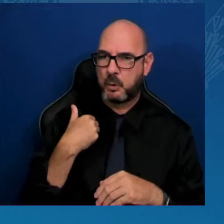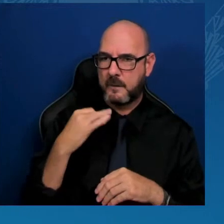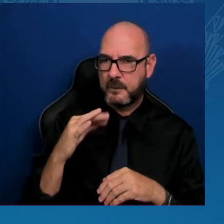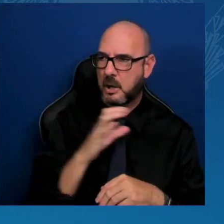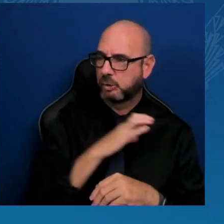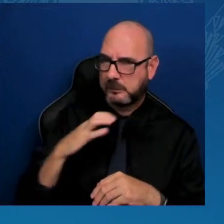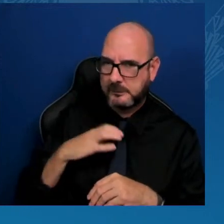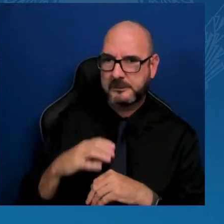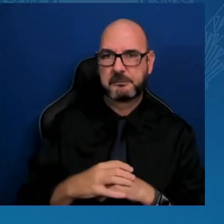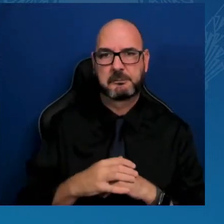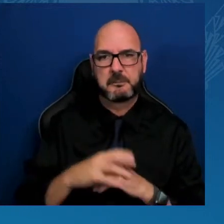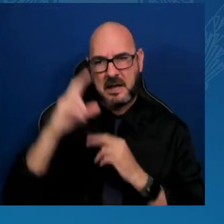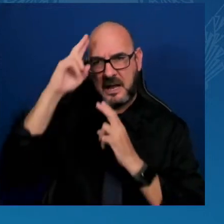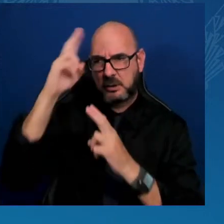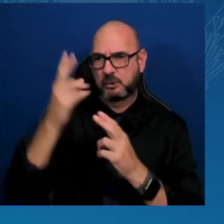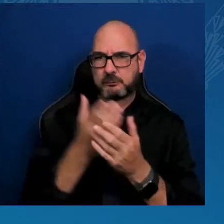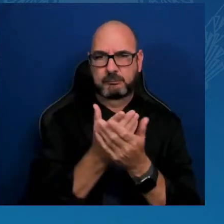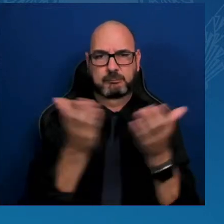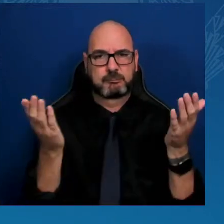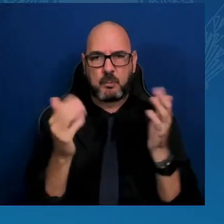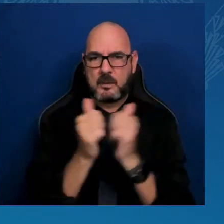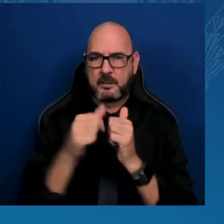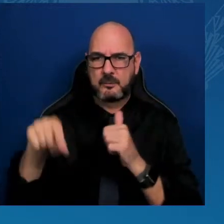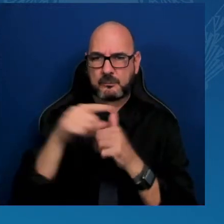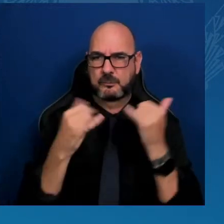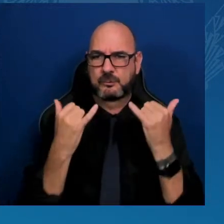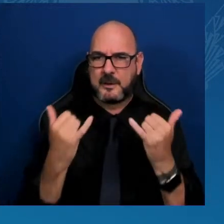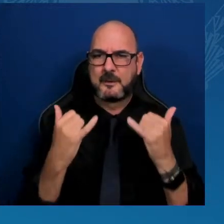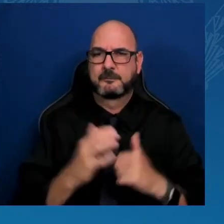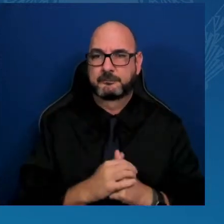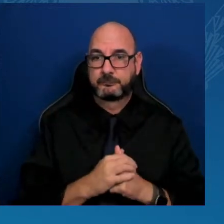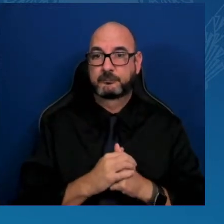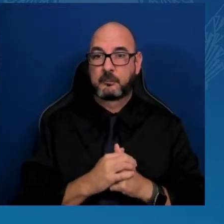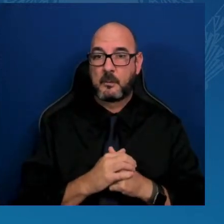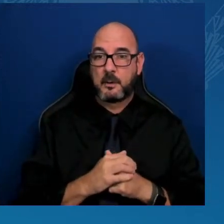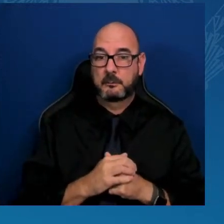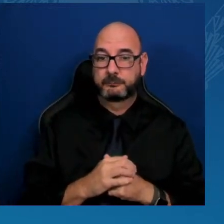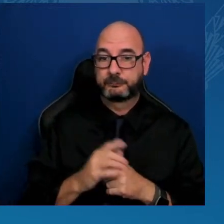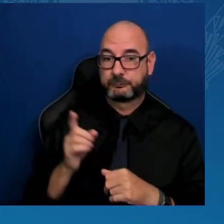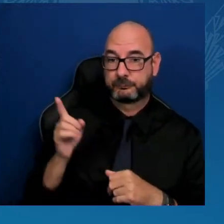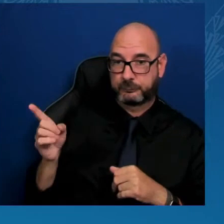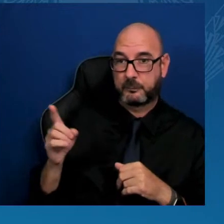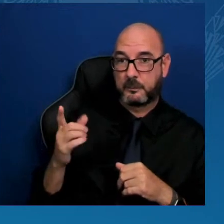and for that introduction and for your leadership of this historic organization.